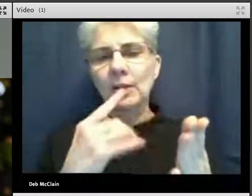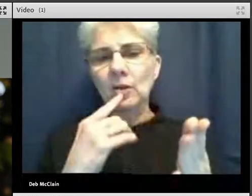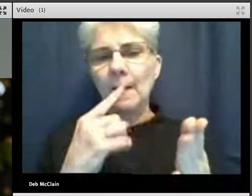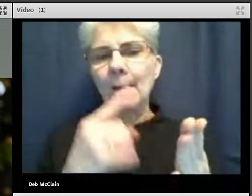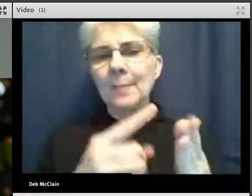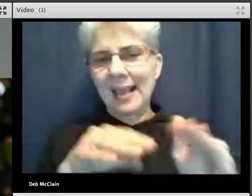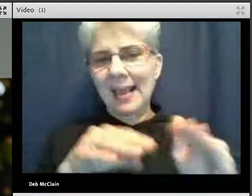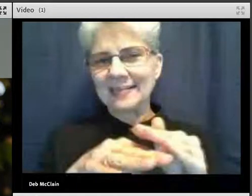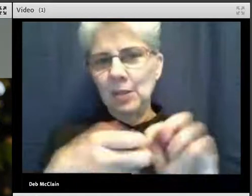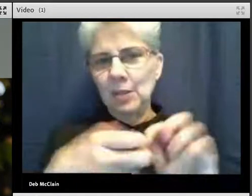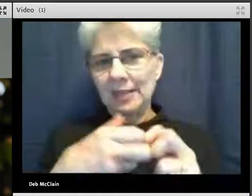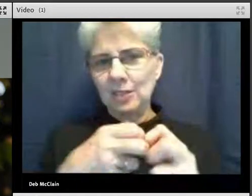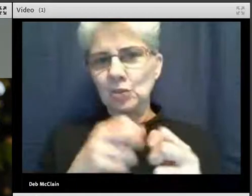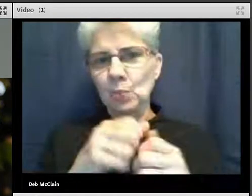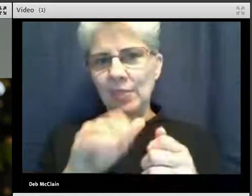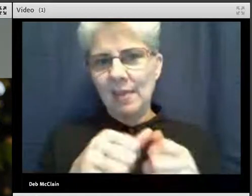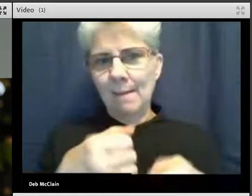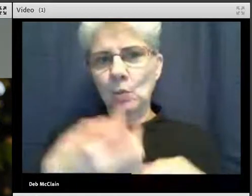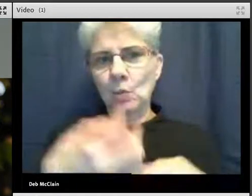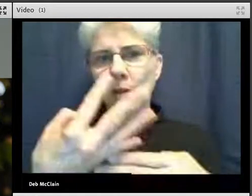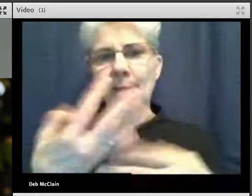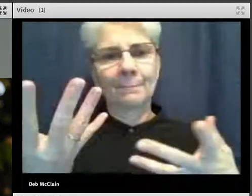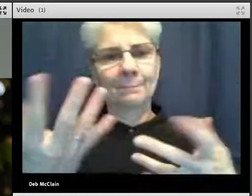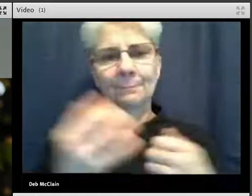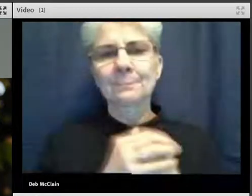there is probably going to be accessibility issues with it.